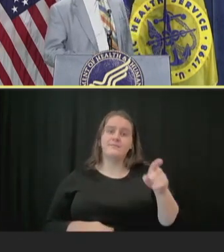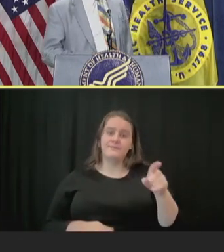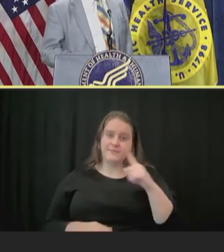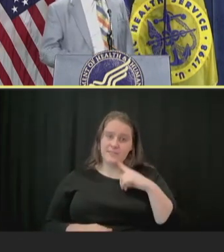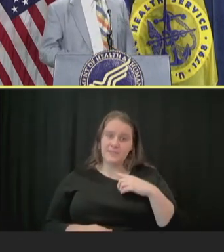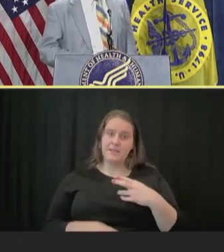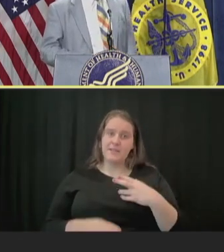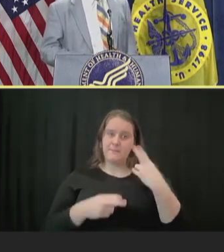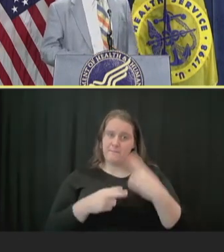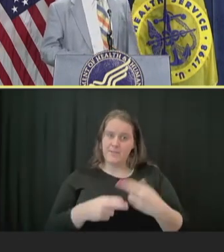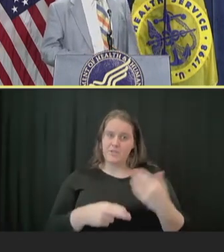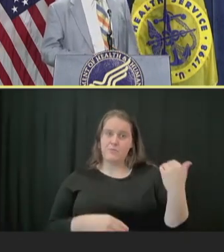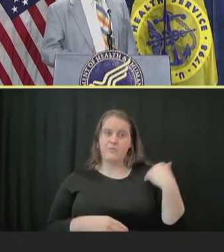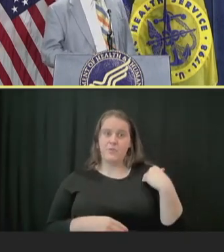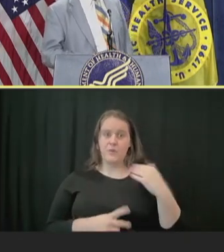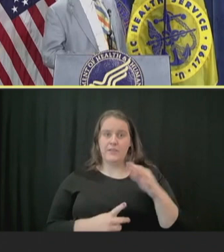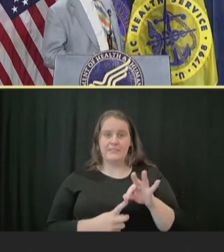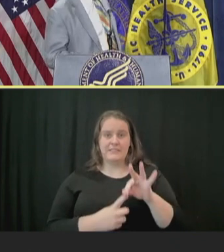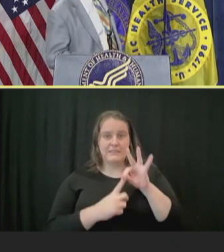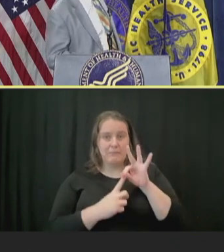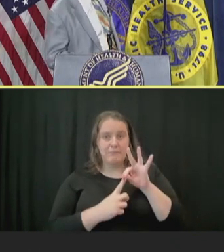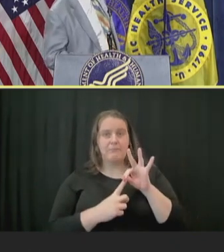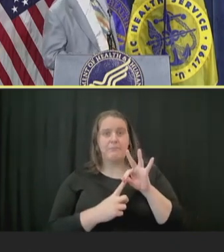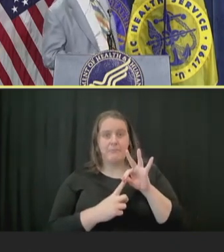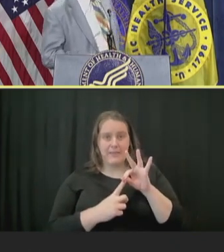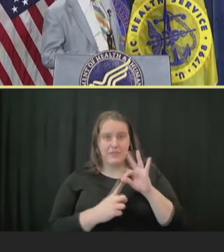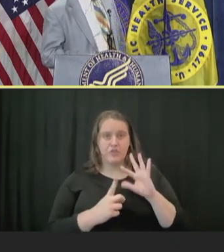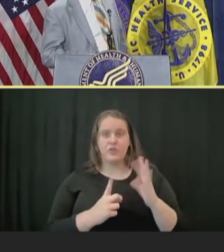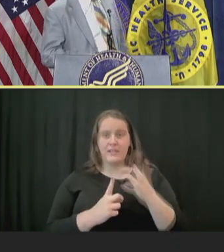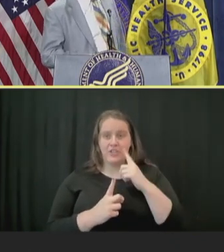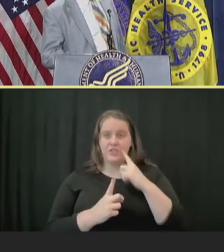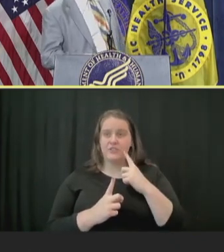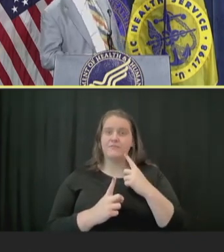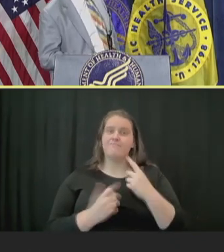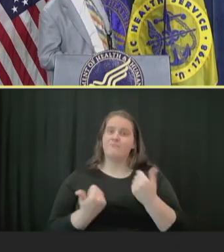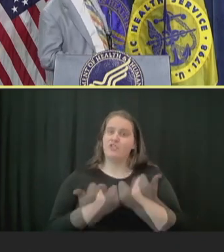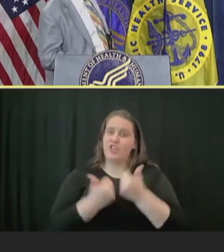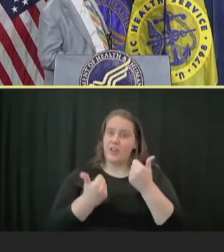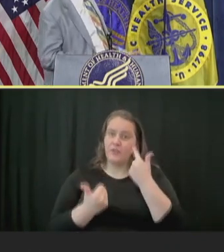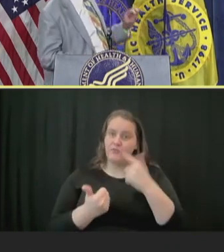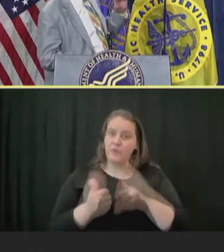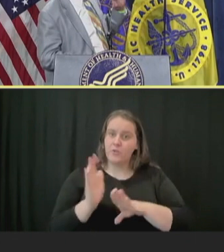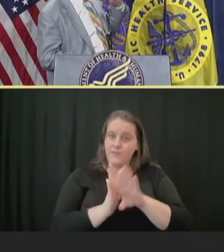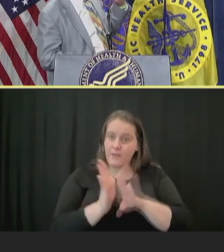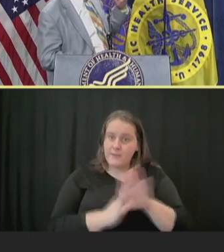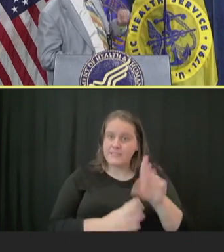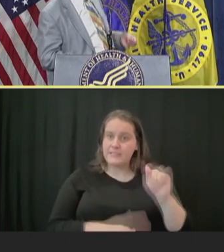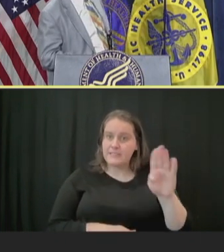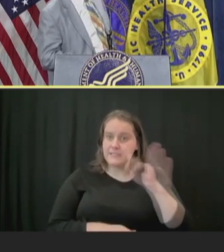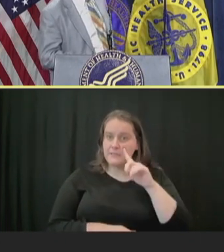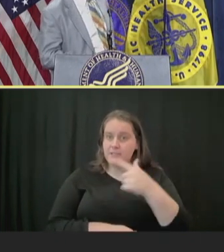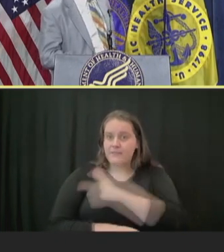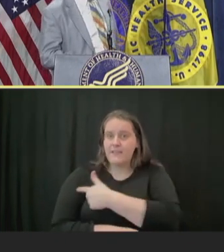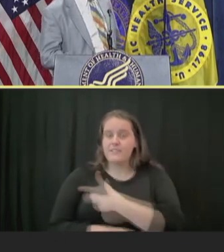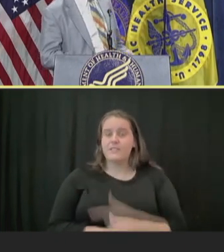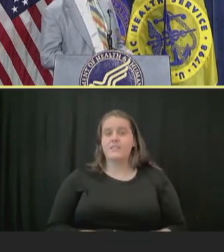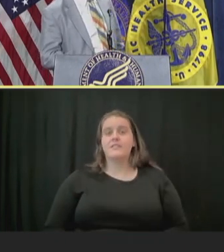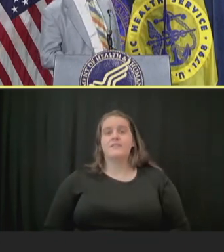a challenge for TB vaccine development. The organization of these histopathologic